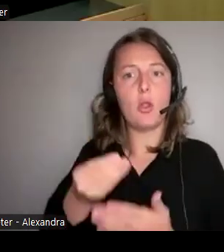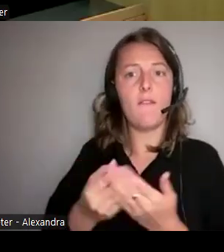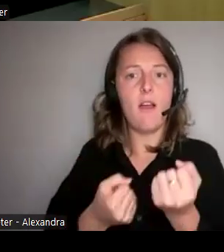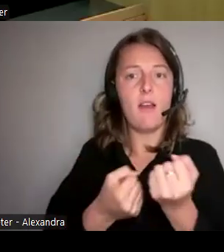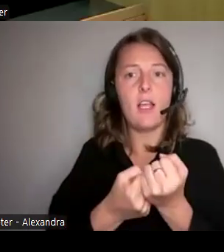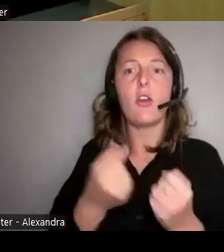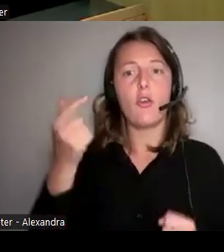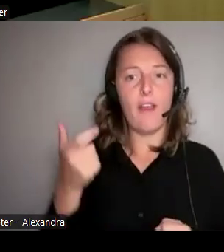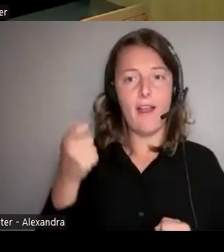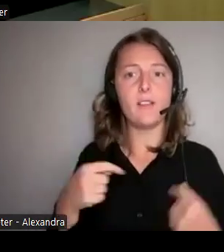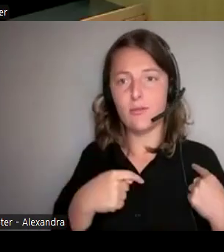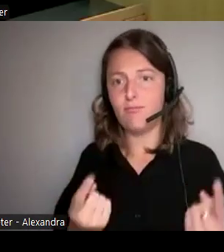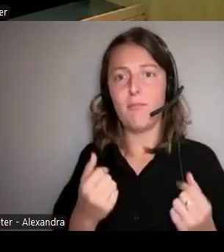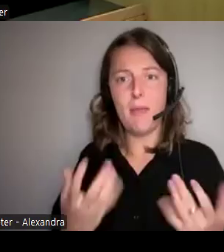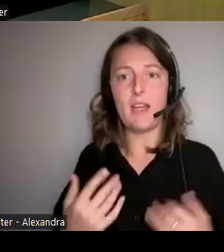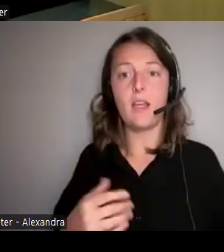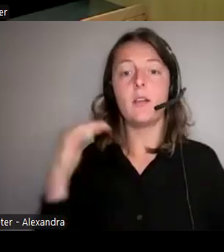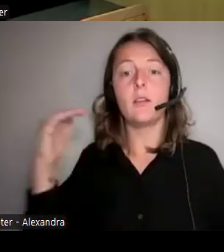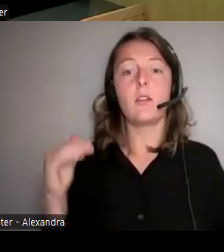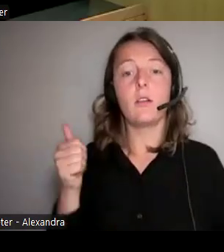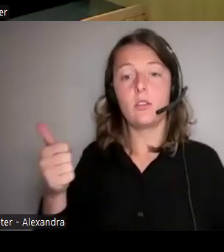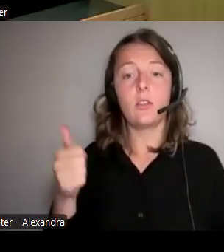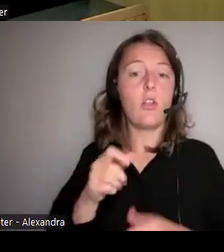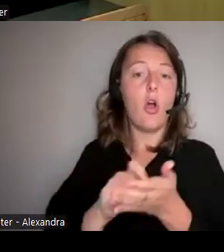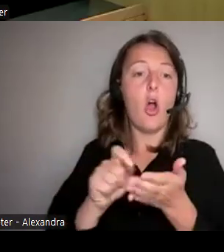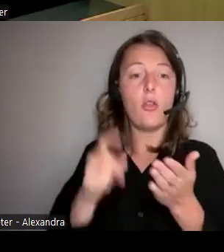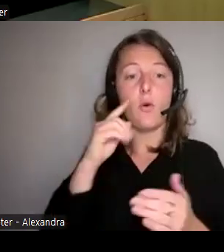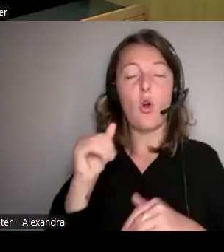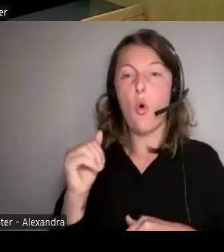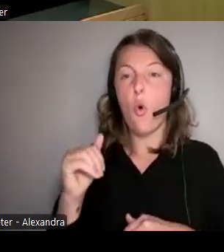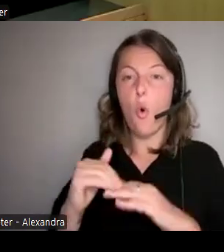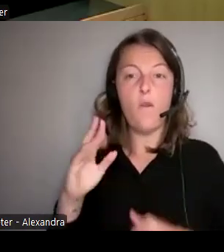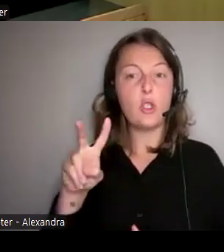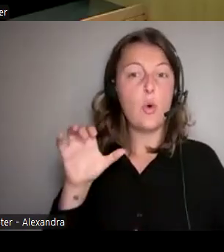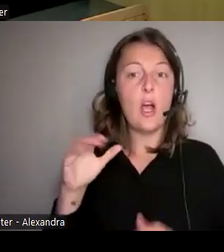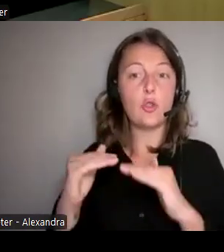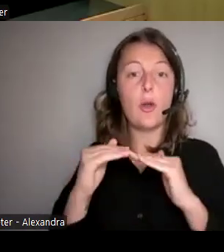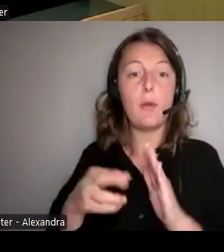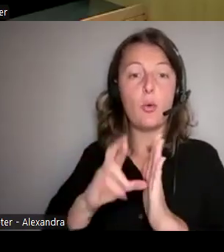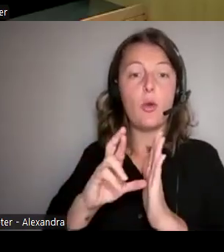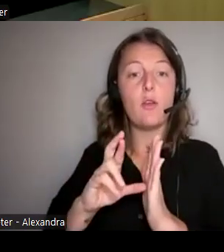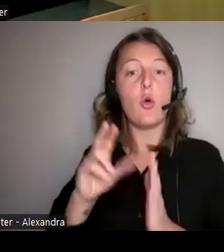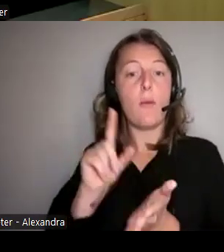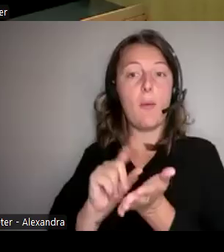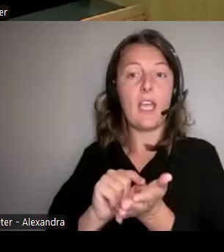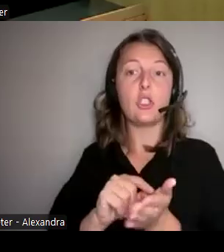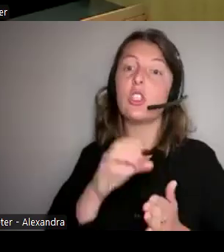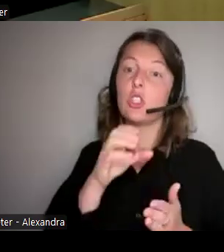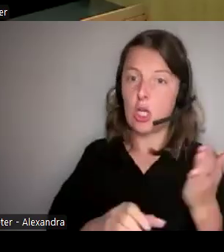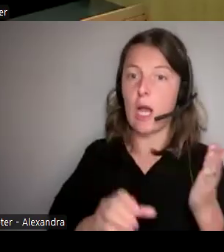She is uh the author of over 200 peer-reviewed publications as well as chapters and books. And